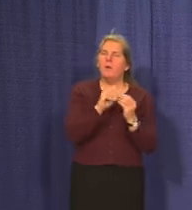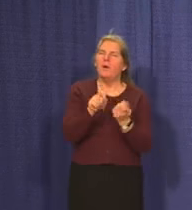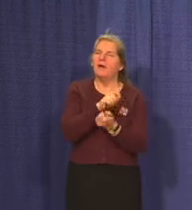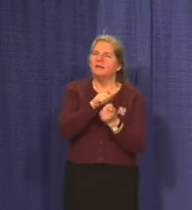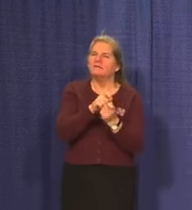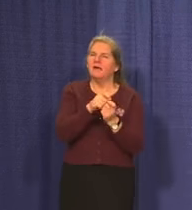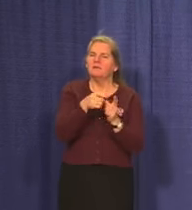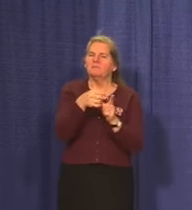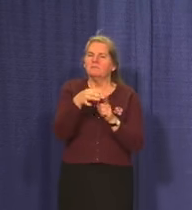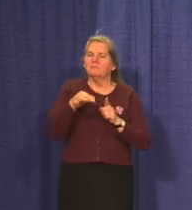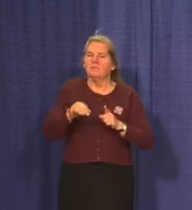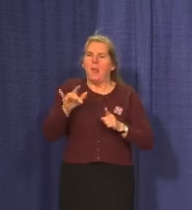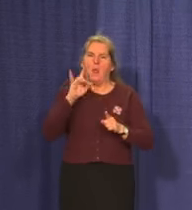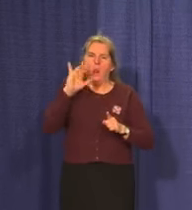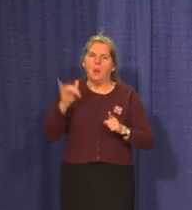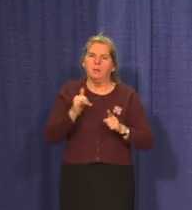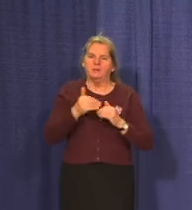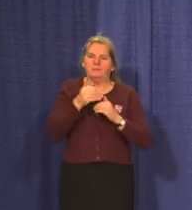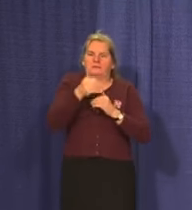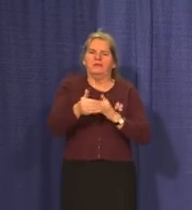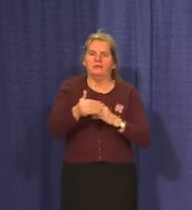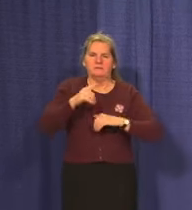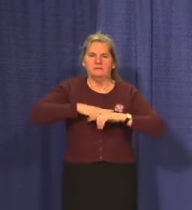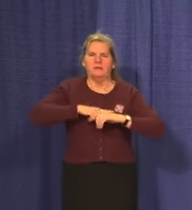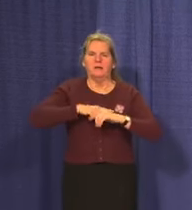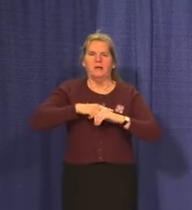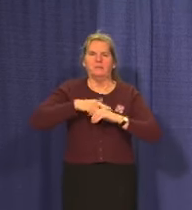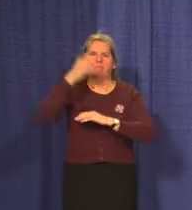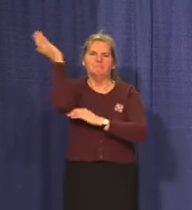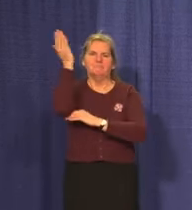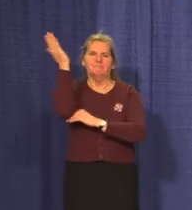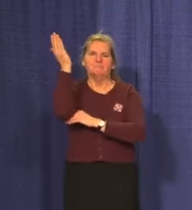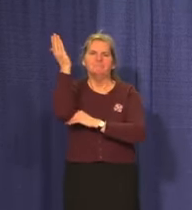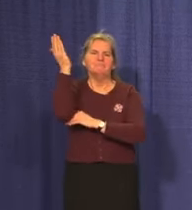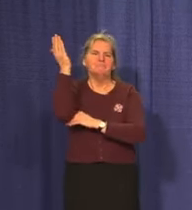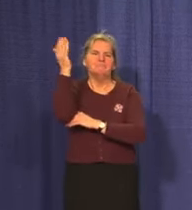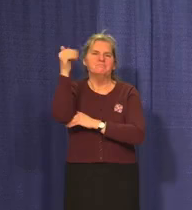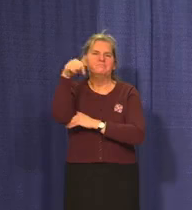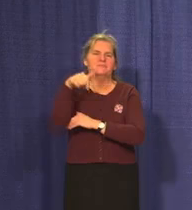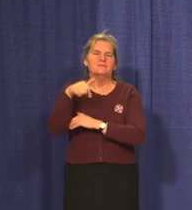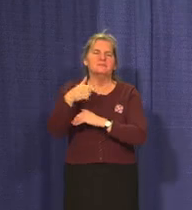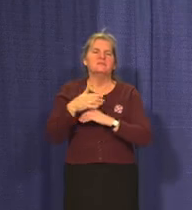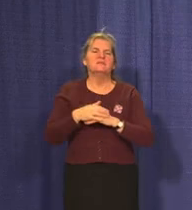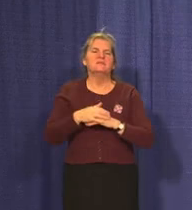MEAN IN TERMS OF YOUR DUTIES AFTER THE PERSON GOES BACK,